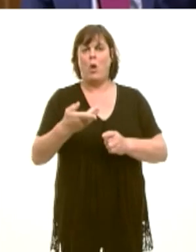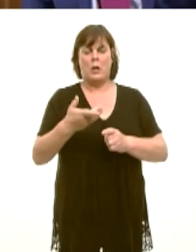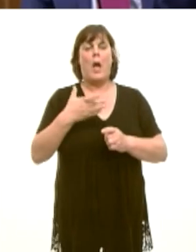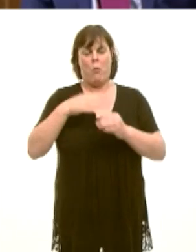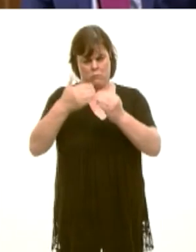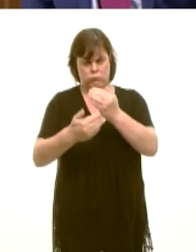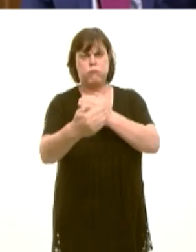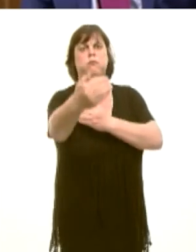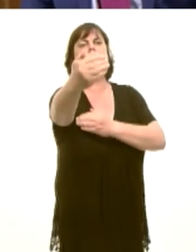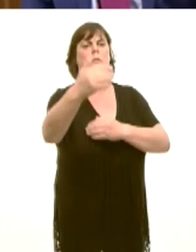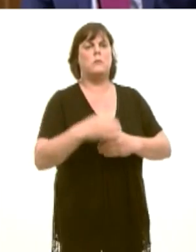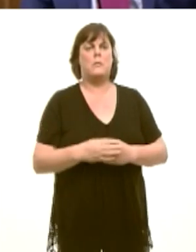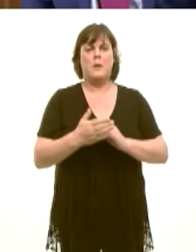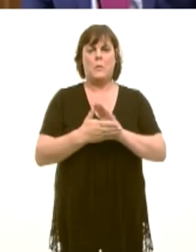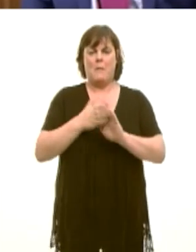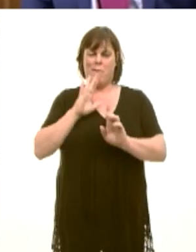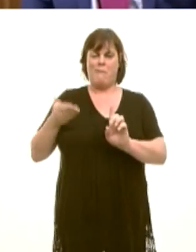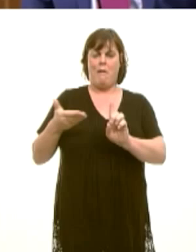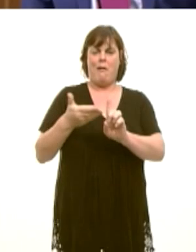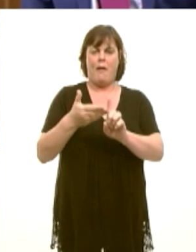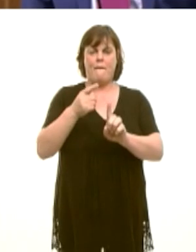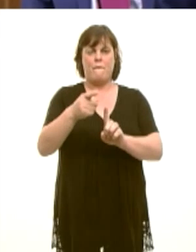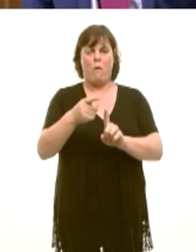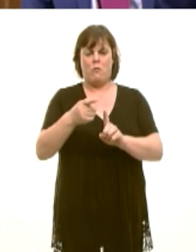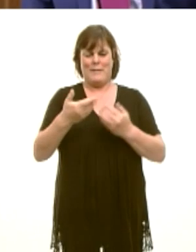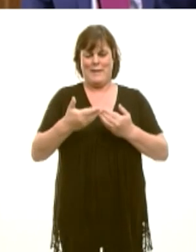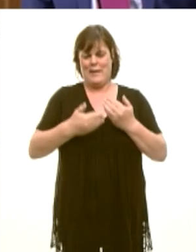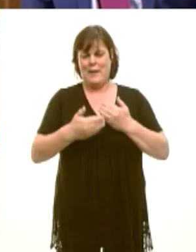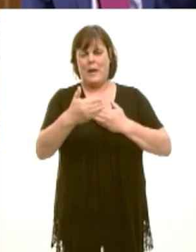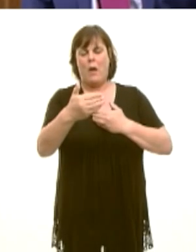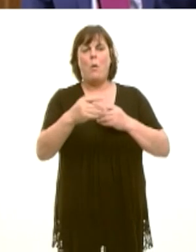in May; itís about providing a service for people from March to May of next year and